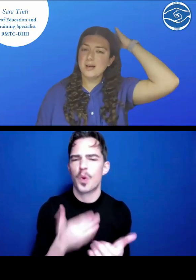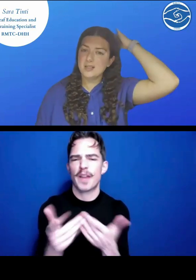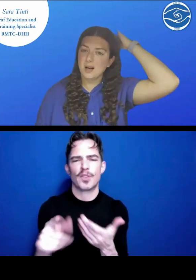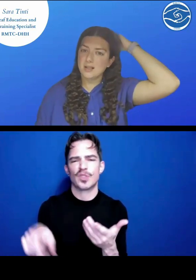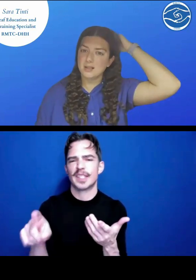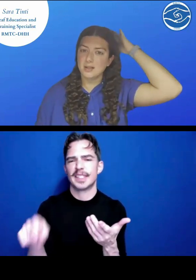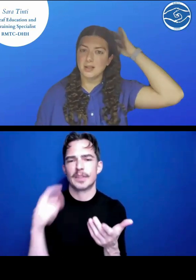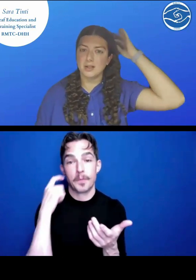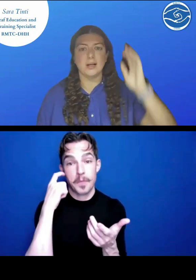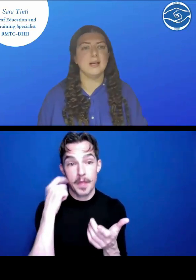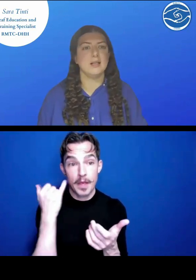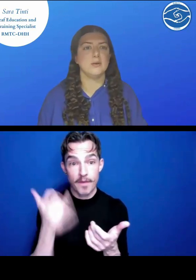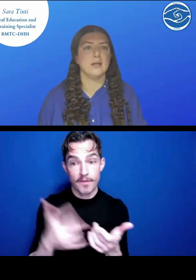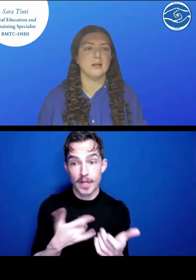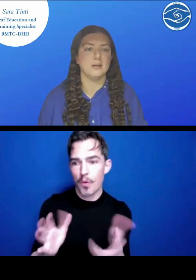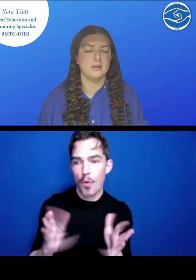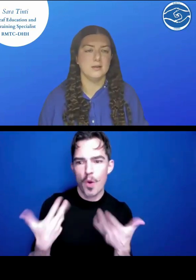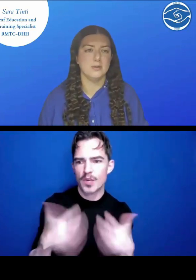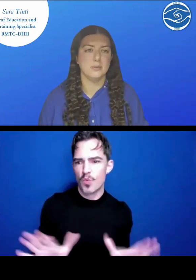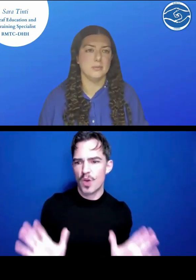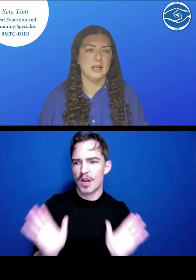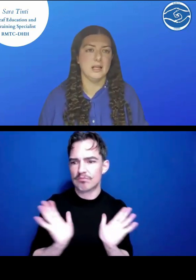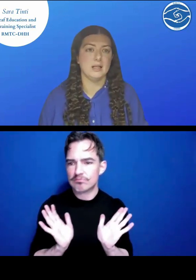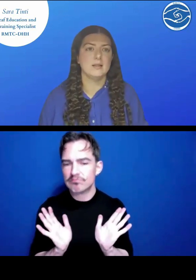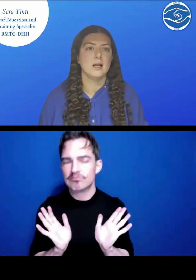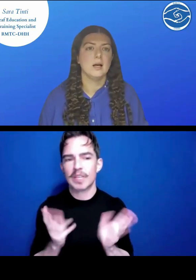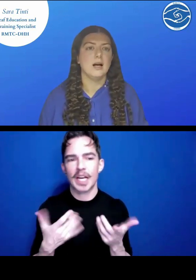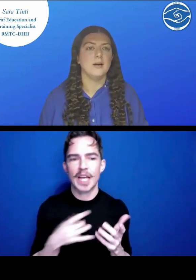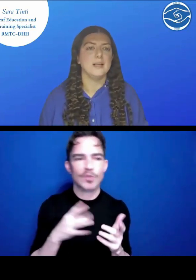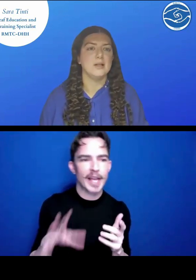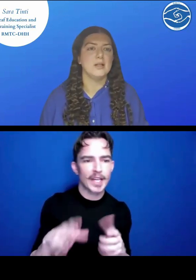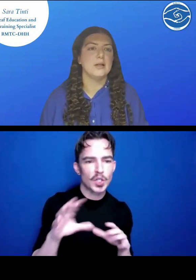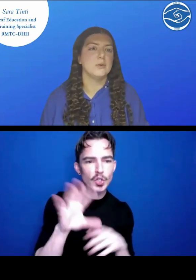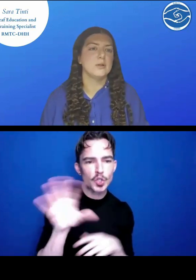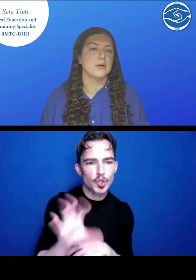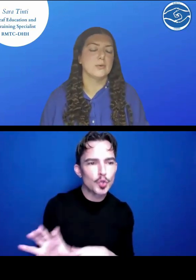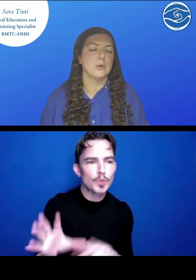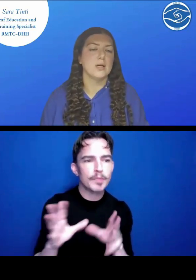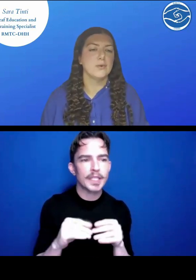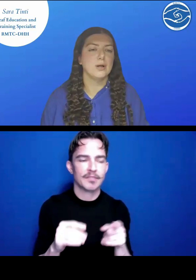don't want to talk to you. I don't like doing Zoom meetings. Here you can do a service request